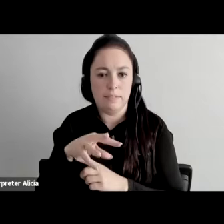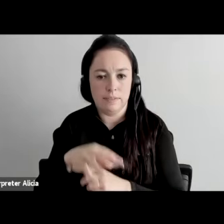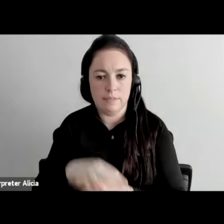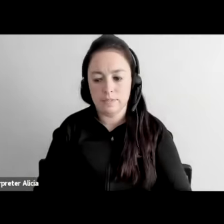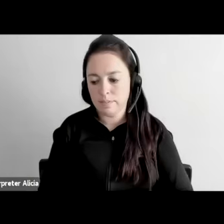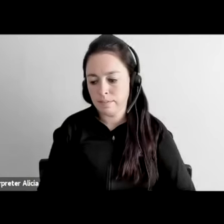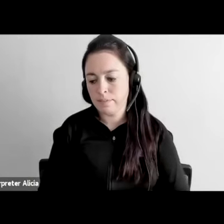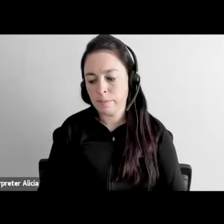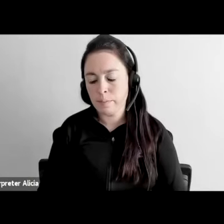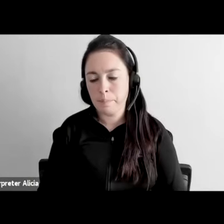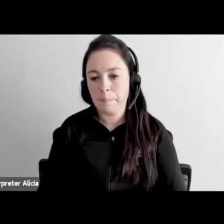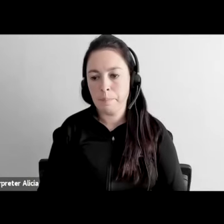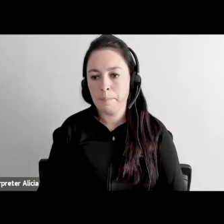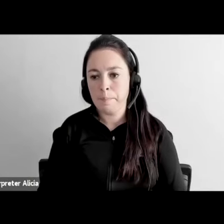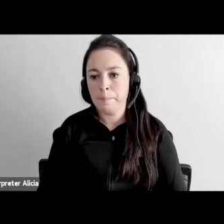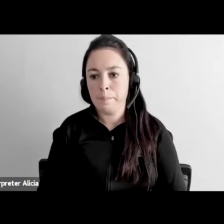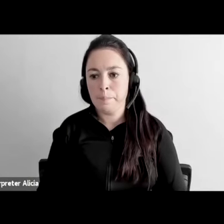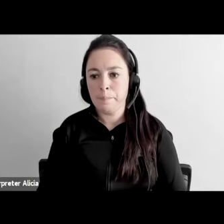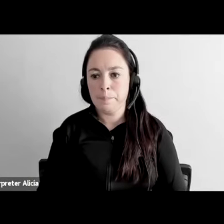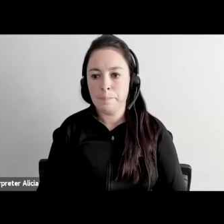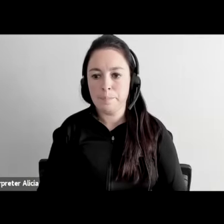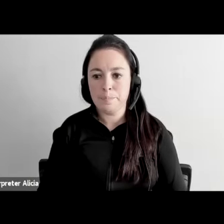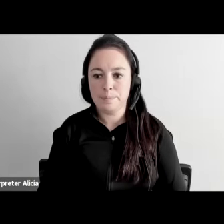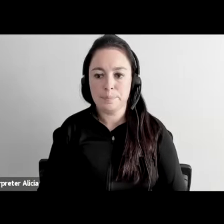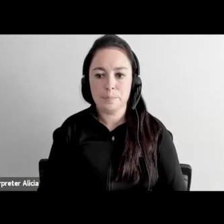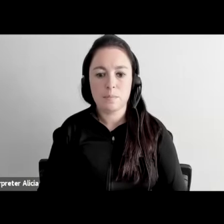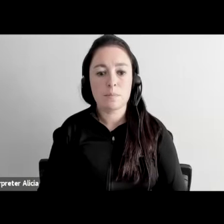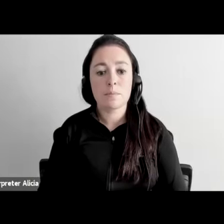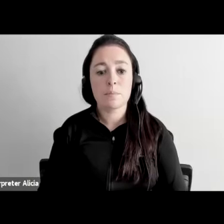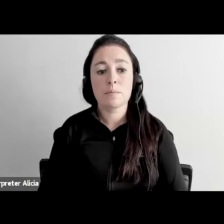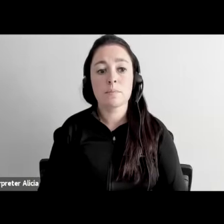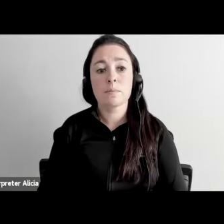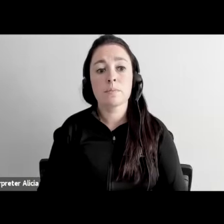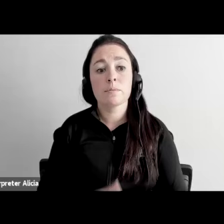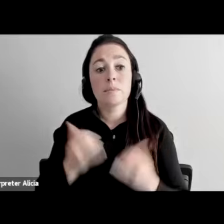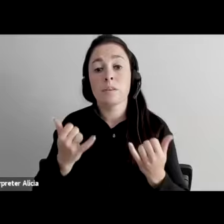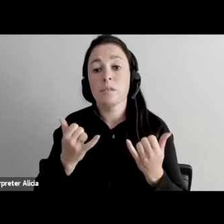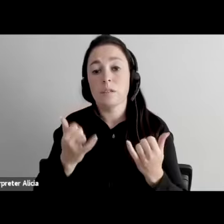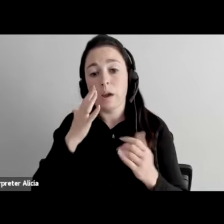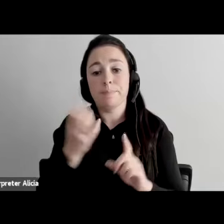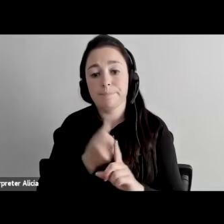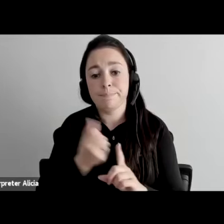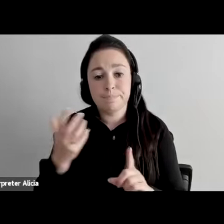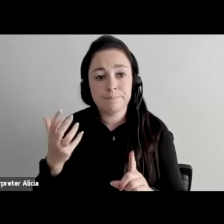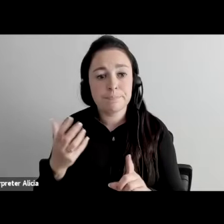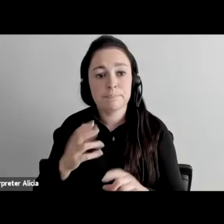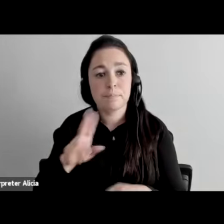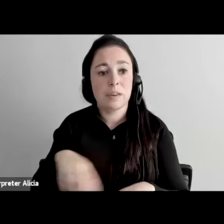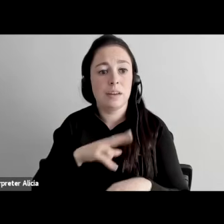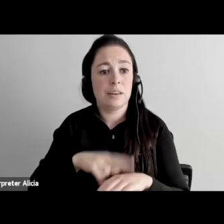And I just want to give you a little bit of background on the National Center for Disability and Pregnancy